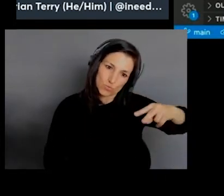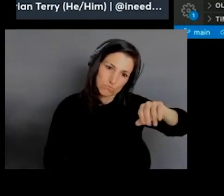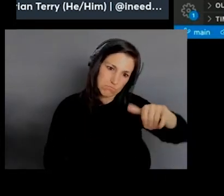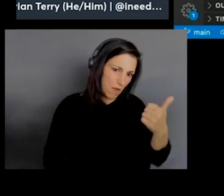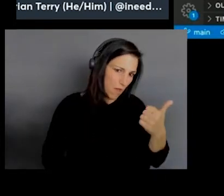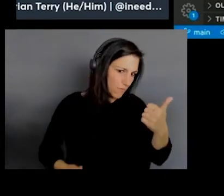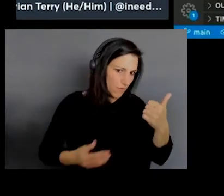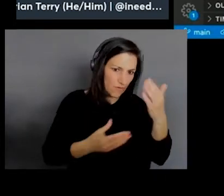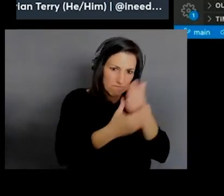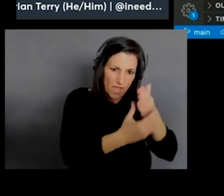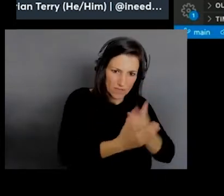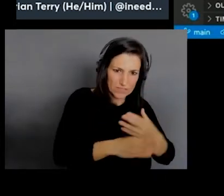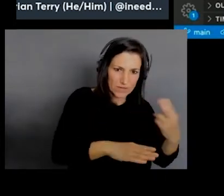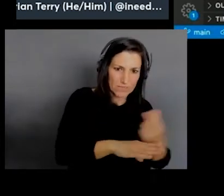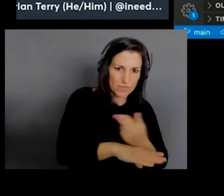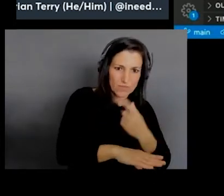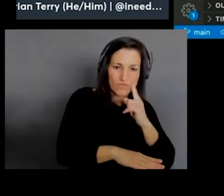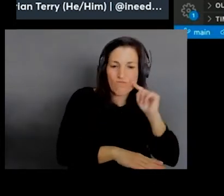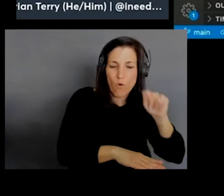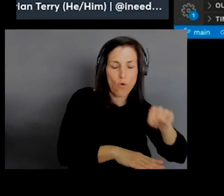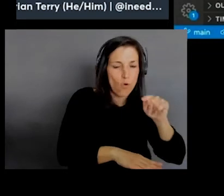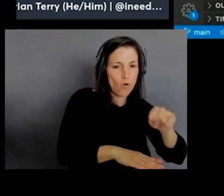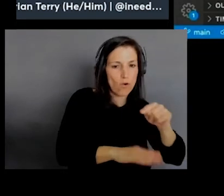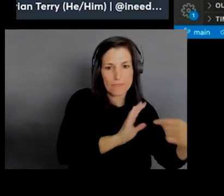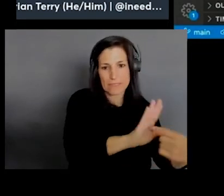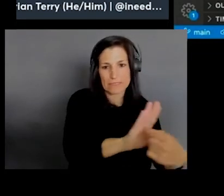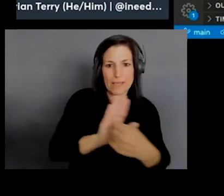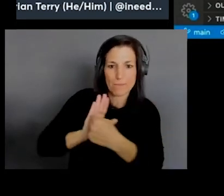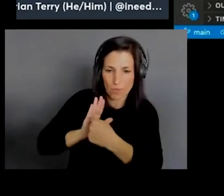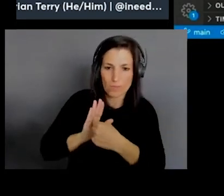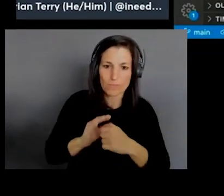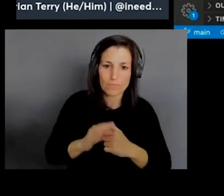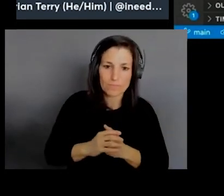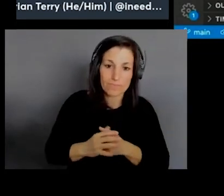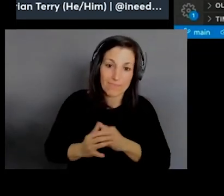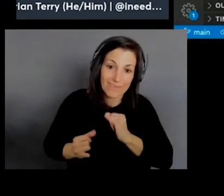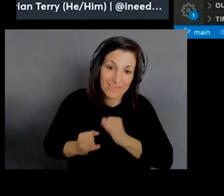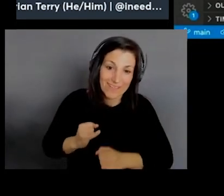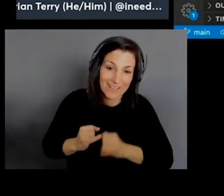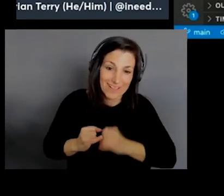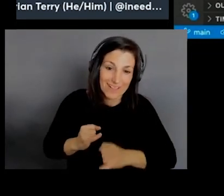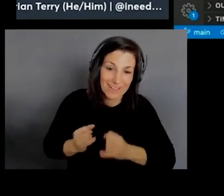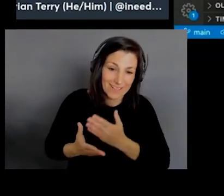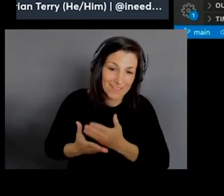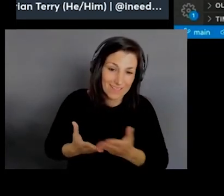to demonstrate the capability. And then the last thing is I'm injecting an environment variable